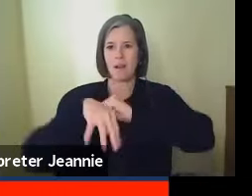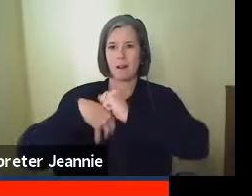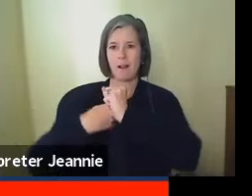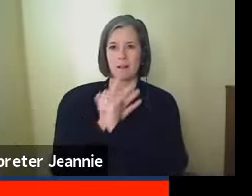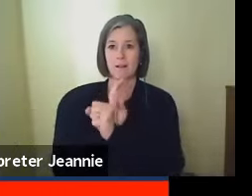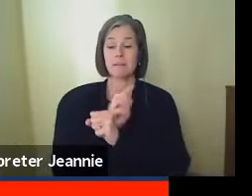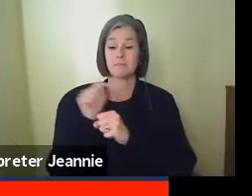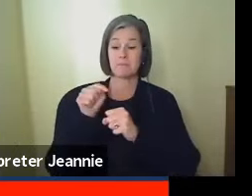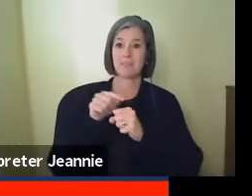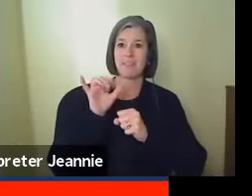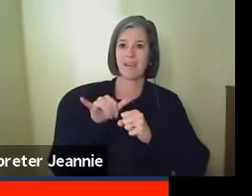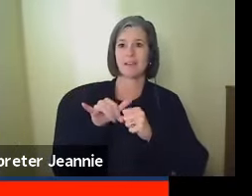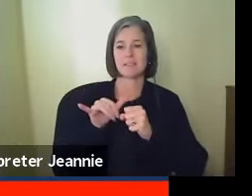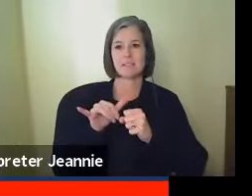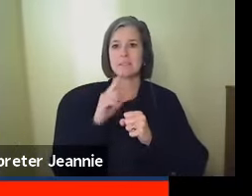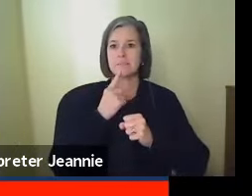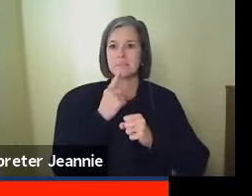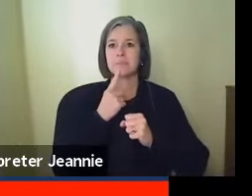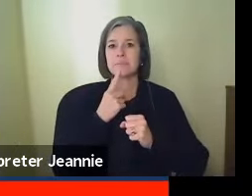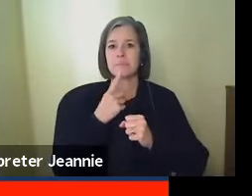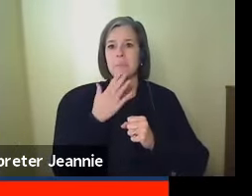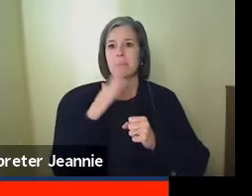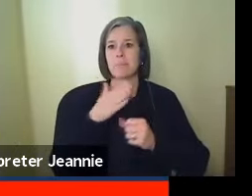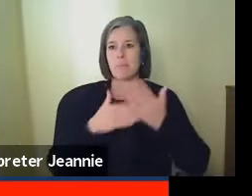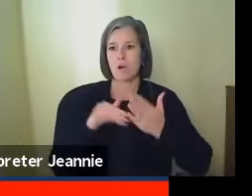is the Achille's heel of the virus. They were able to sequence